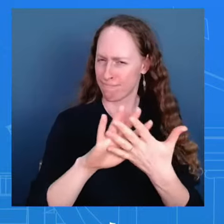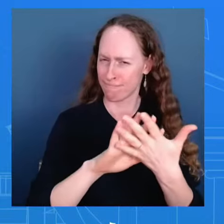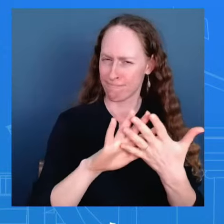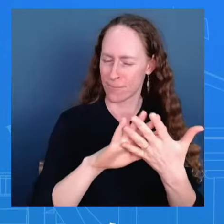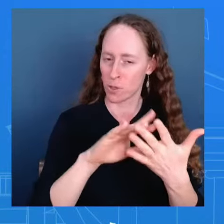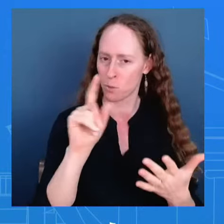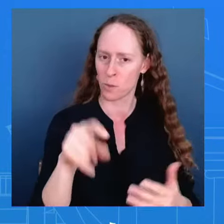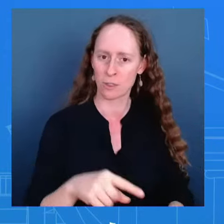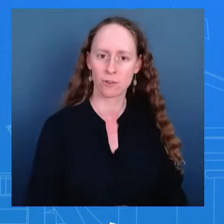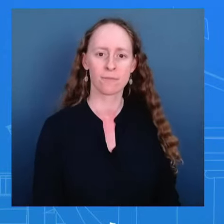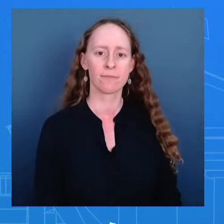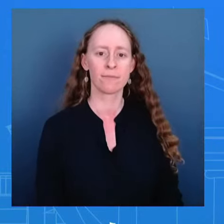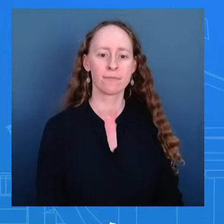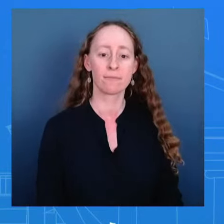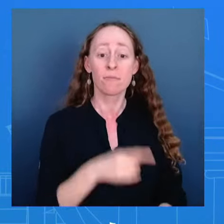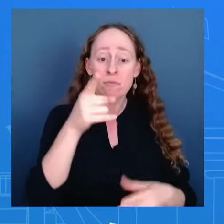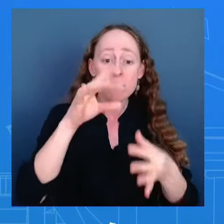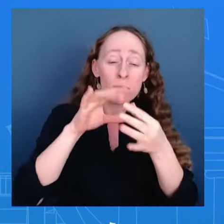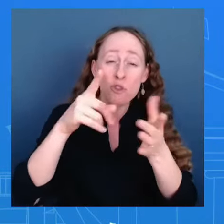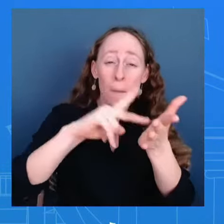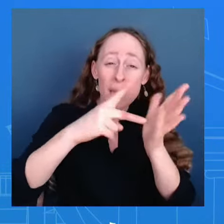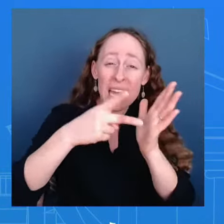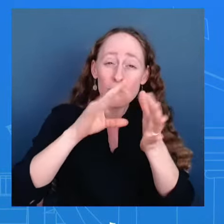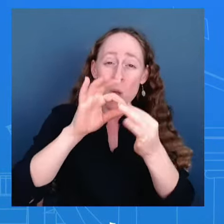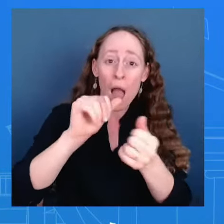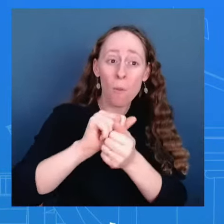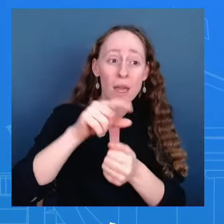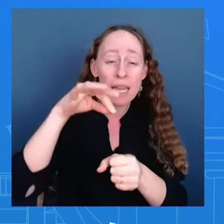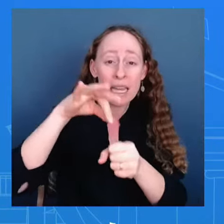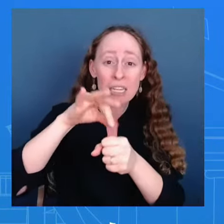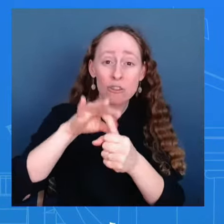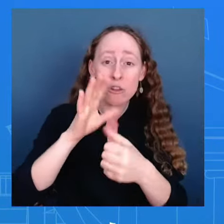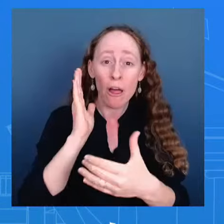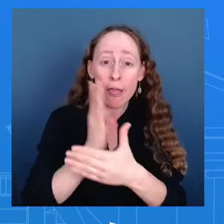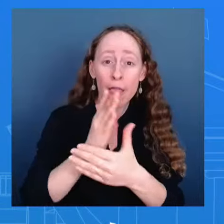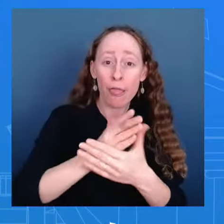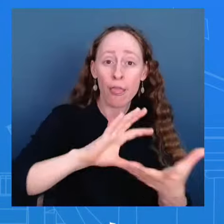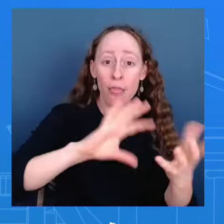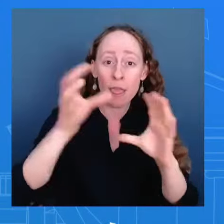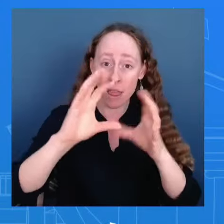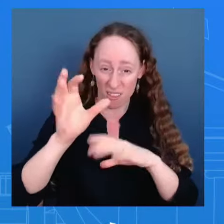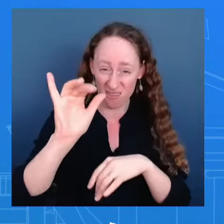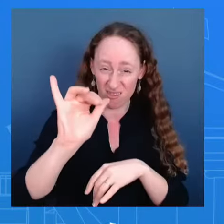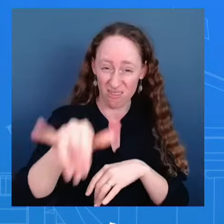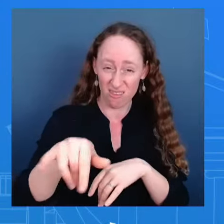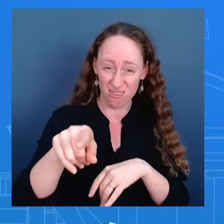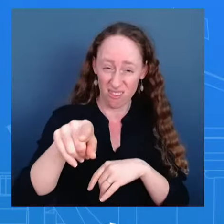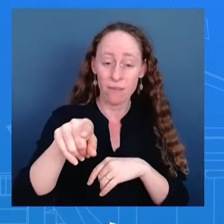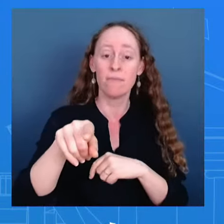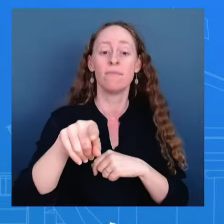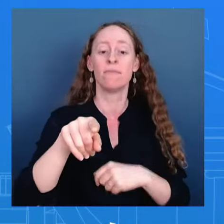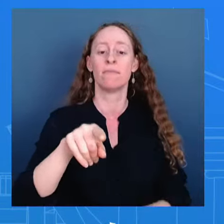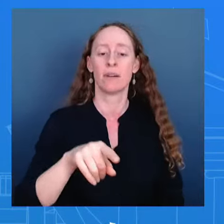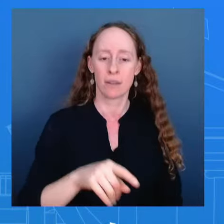The Press: Yeah, yeah. Mr. Kirby: Yeah. We're watching this with great concern. I wish I could say that it wasn't part of the Russian playbook,